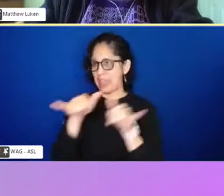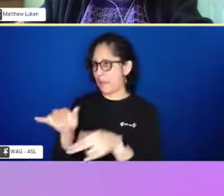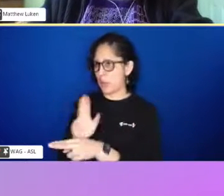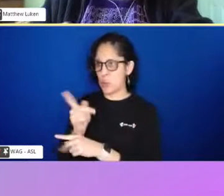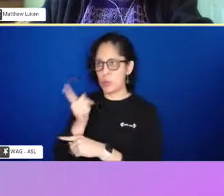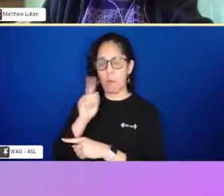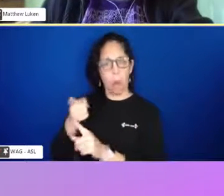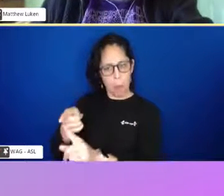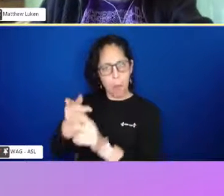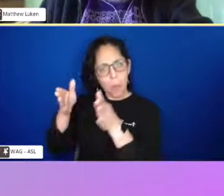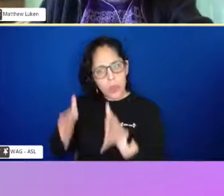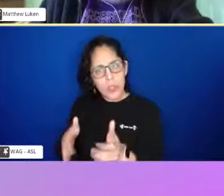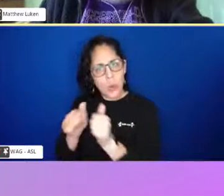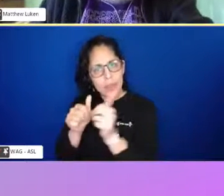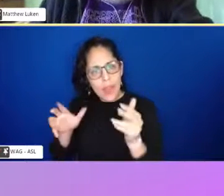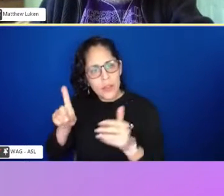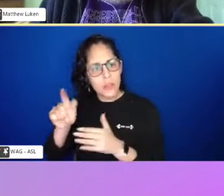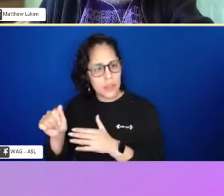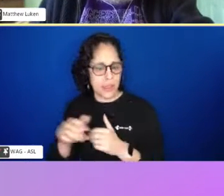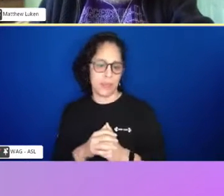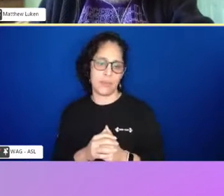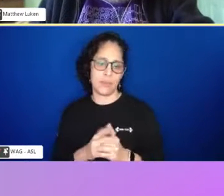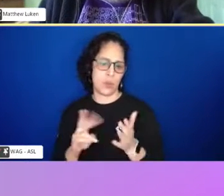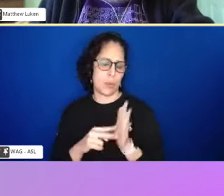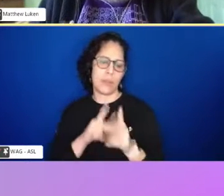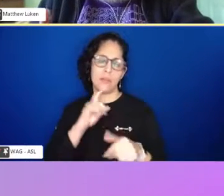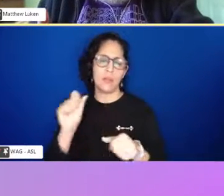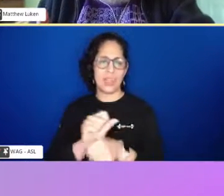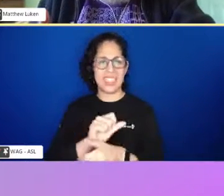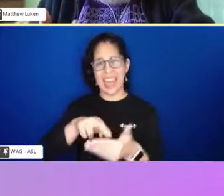importantly, it's a methodology of how to